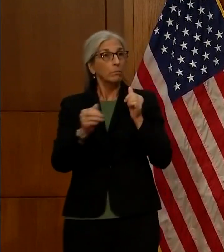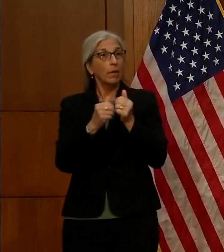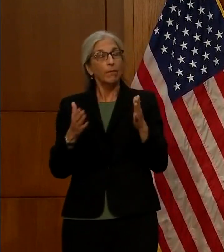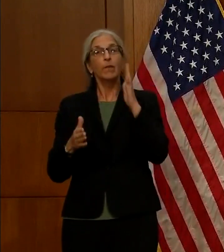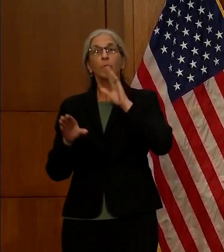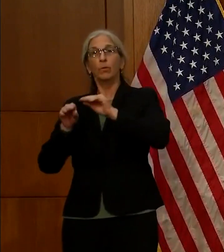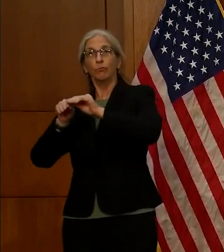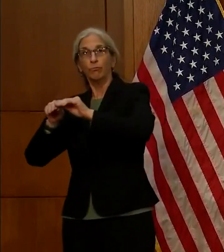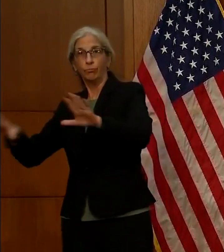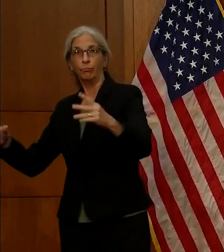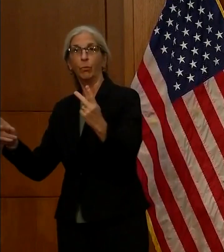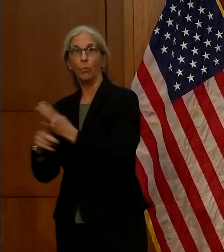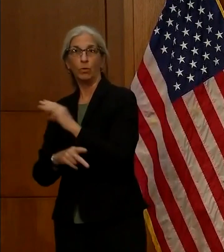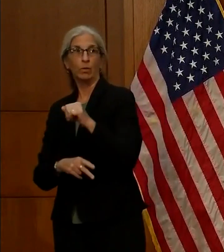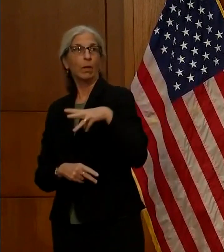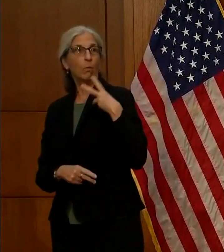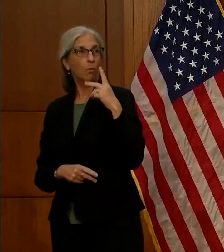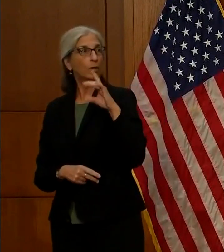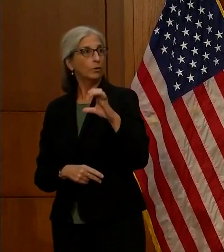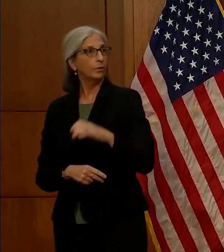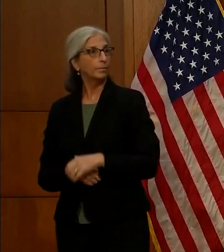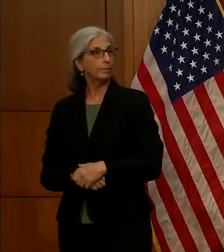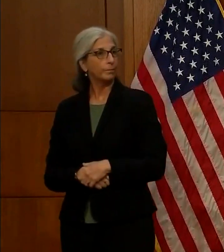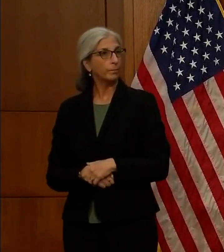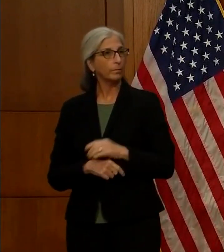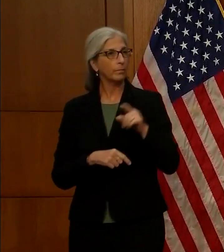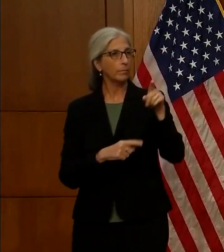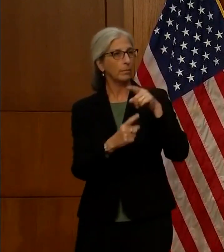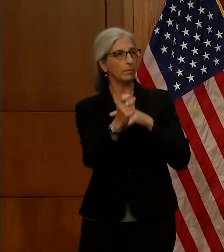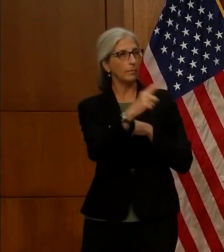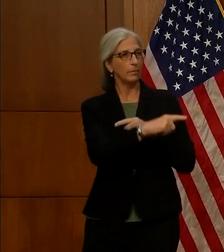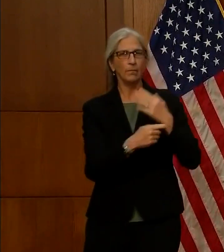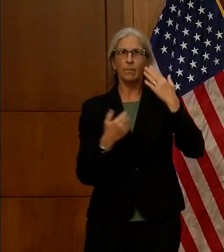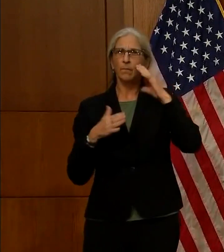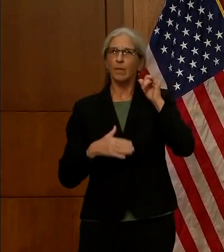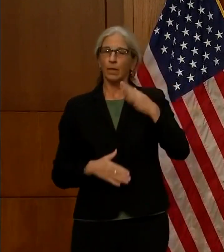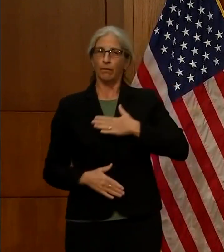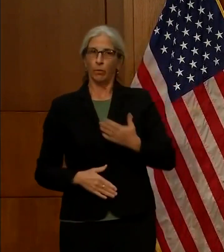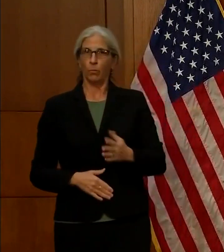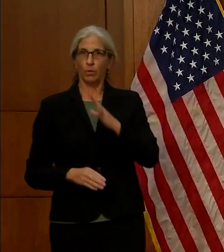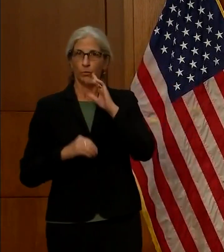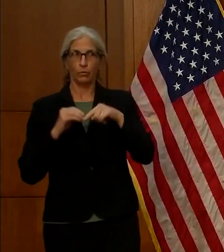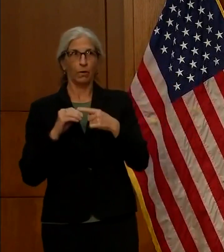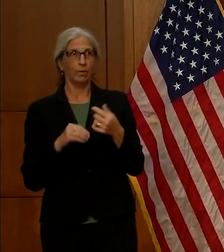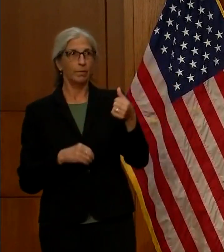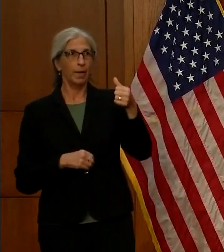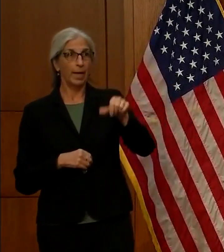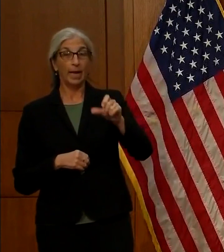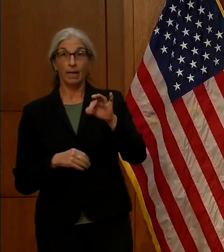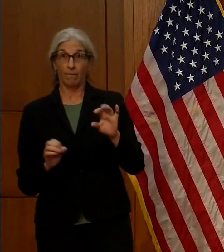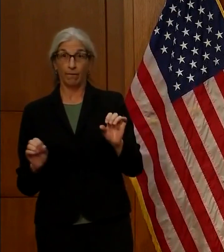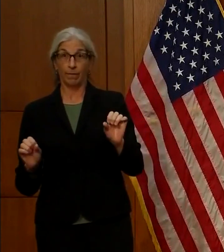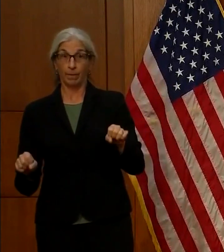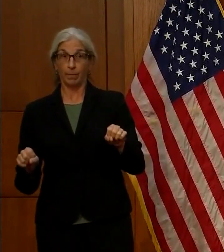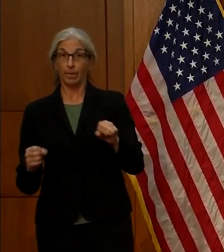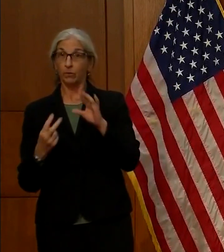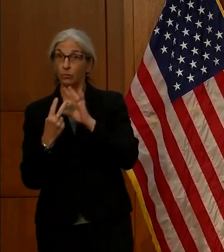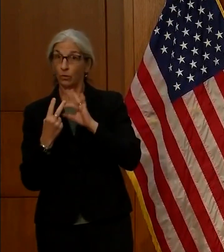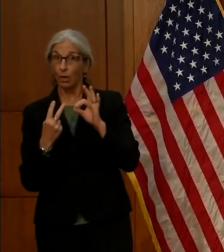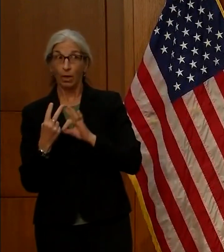WE HAVE OUTBREAKS LIKE YOU SAW IN WASHINGTON. I DON'T KNOW IF